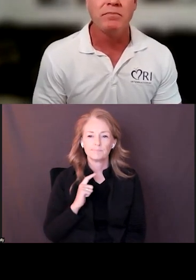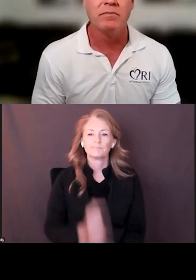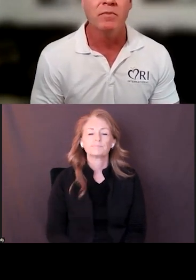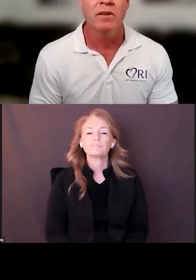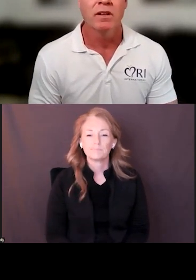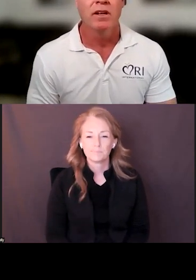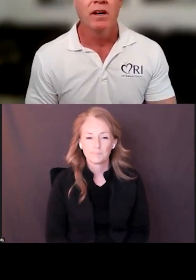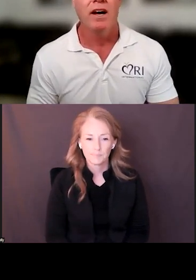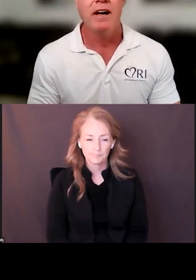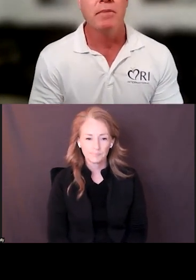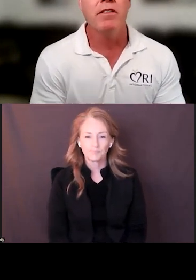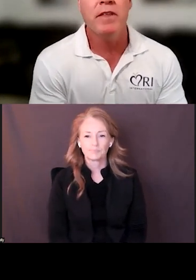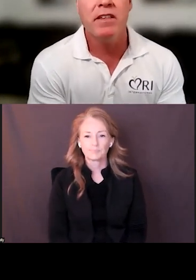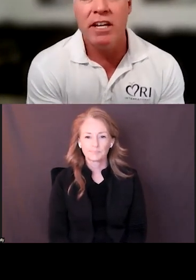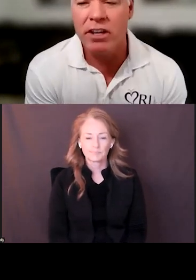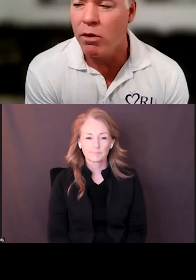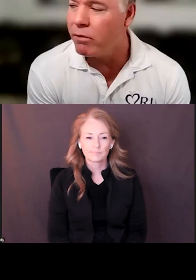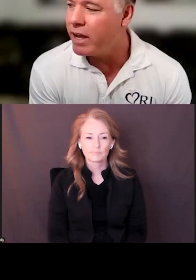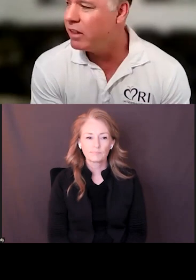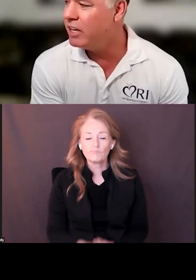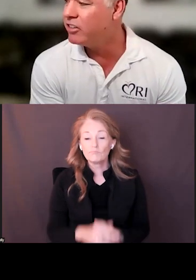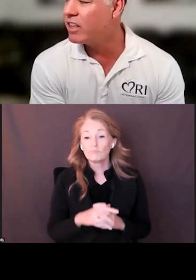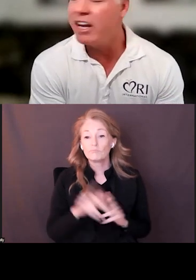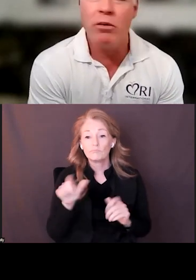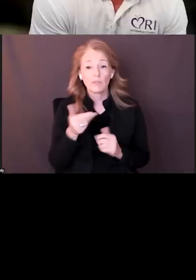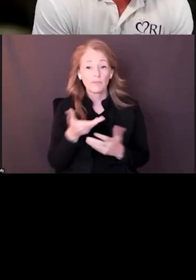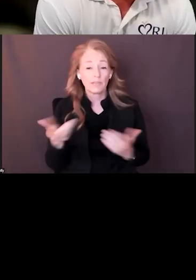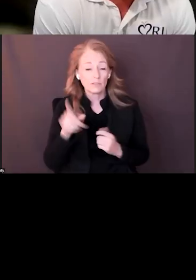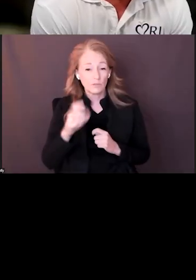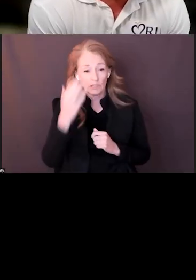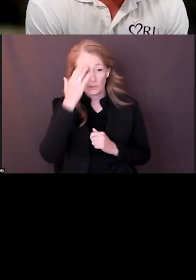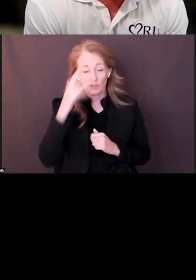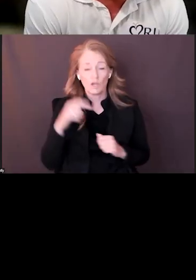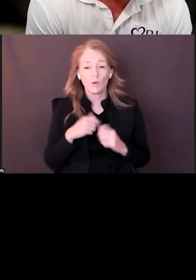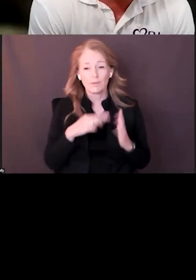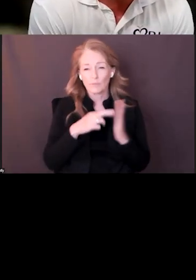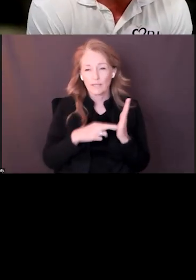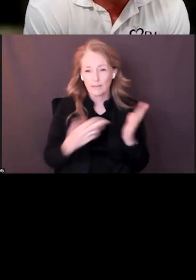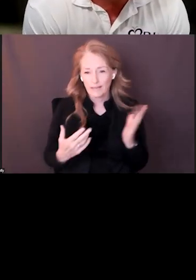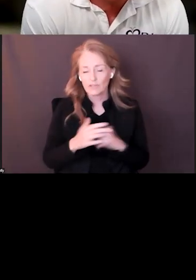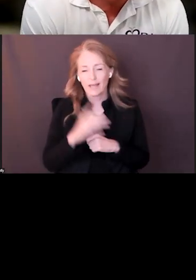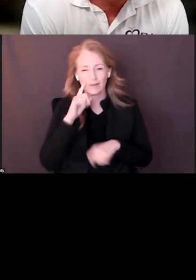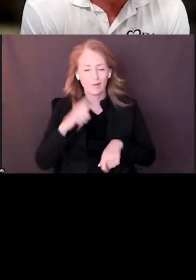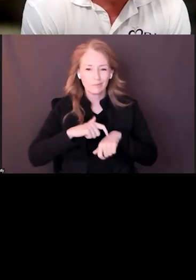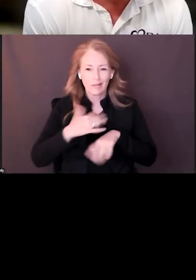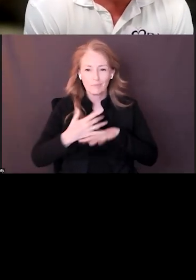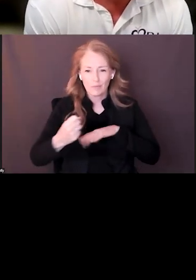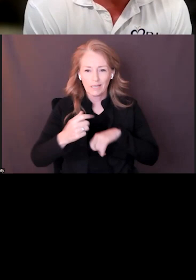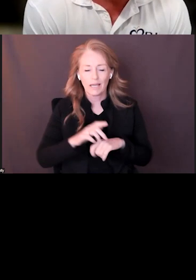OTHER THINGS ARE REGULATIONS. I KNOW THAT WE ARE TIGHT ON TIME.